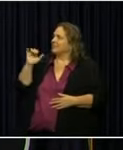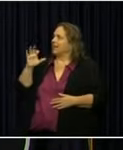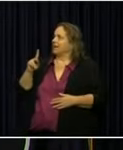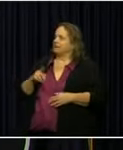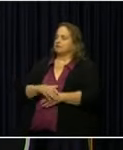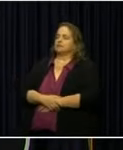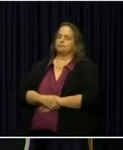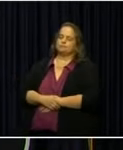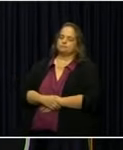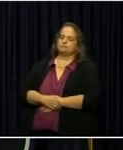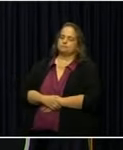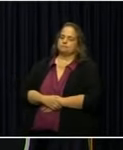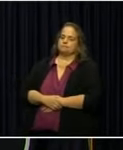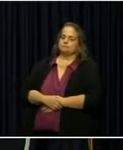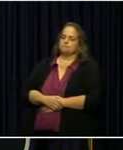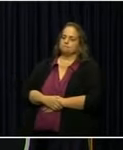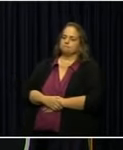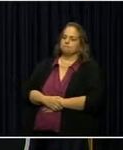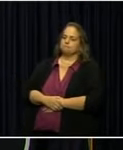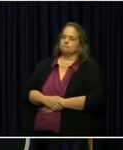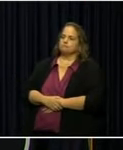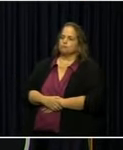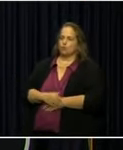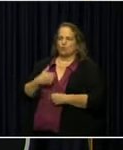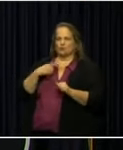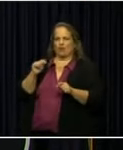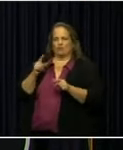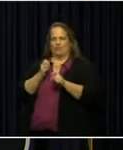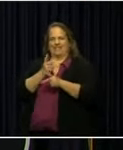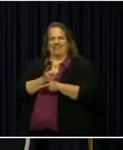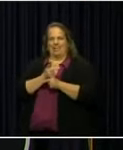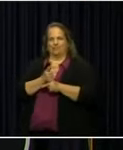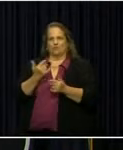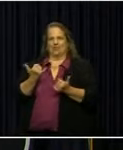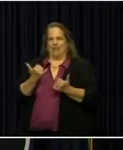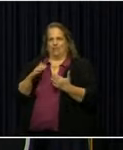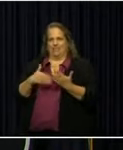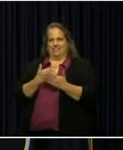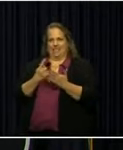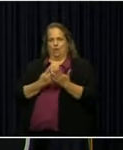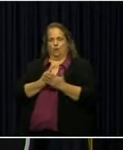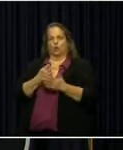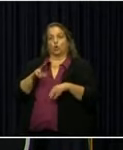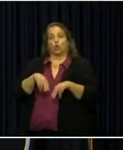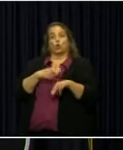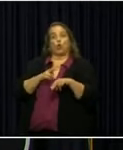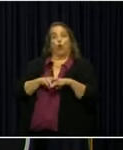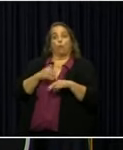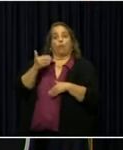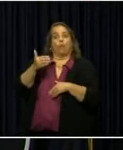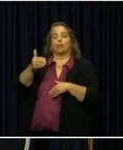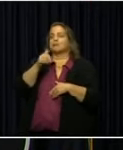HOUSE'S PLAN CAME WITH PRETTY MUCH THE SAME ONES, AND IT'S BECAUSE THEY'RE BEING DRIVEN BY PUBLIC HEALTH.